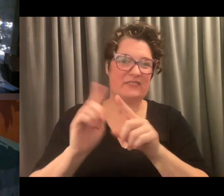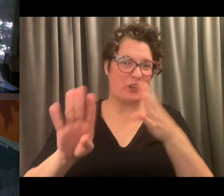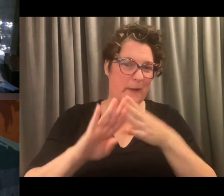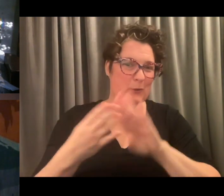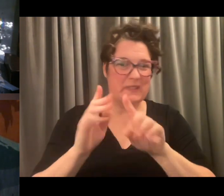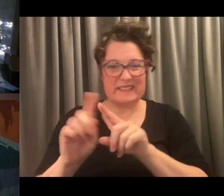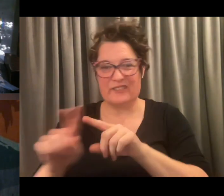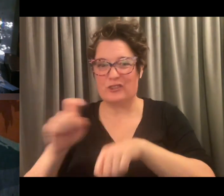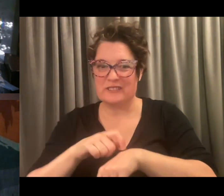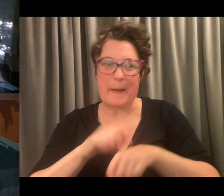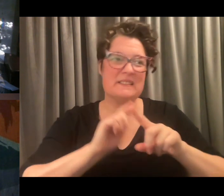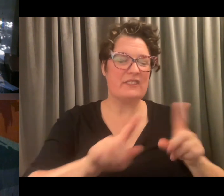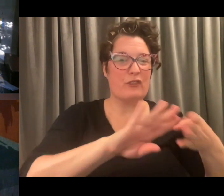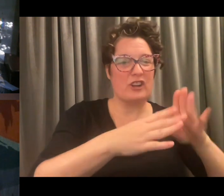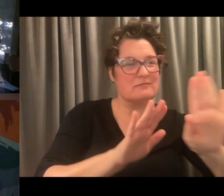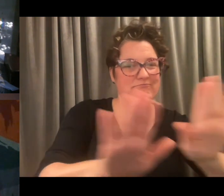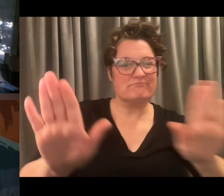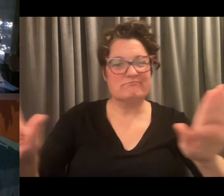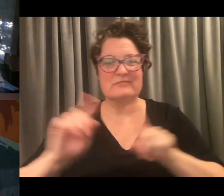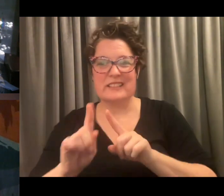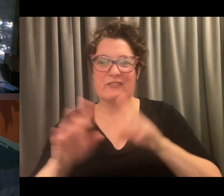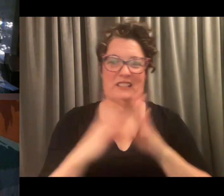and so it's been wonderful being able to like, I don't know the way you've